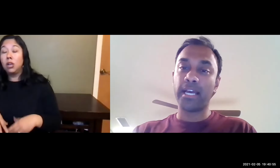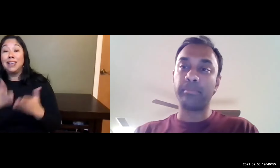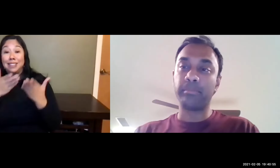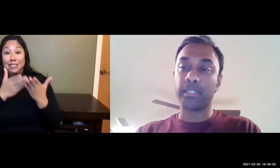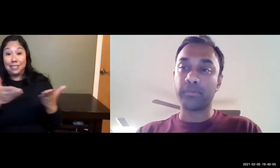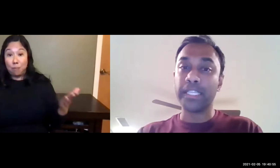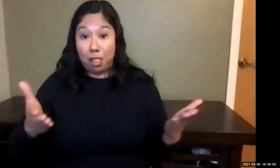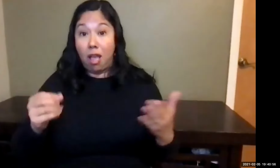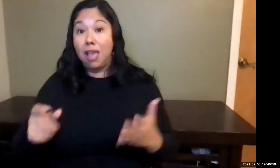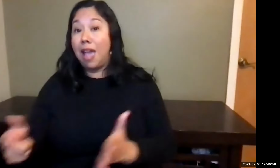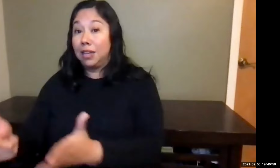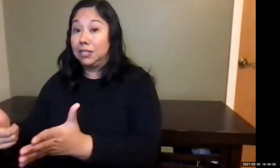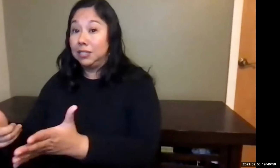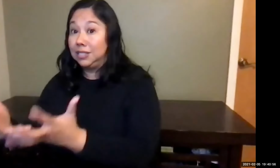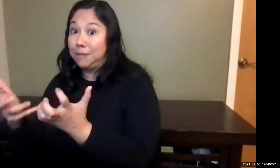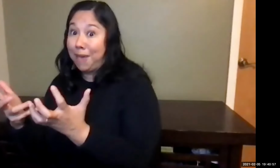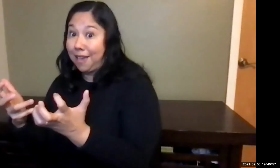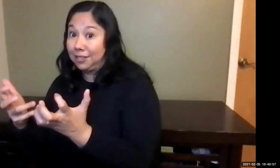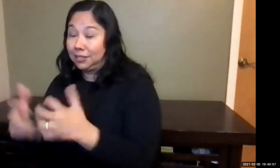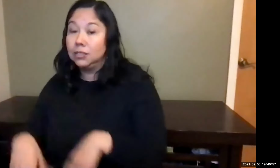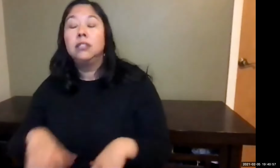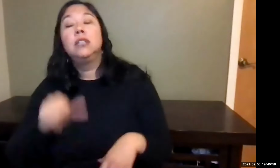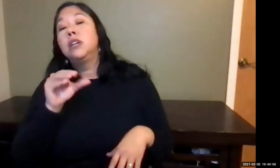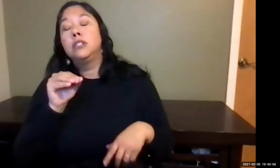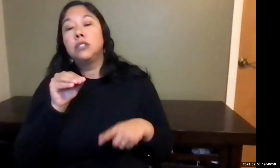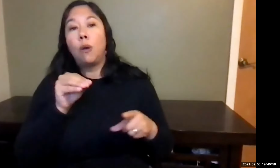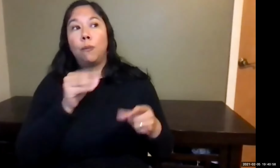It’s really supply and demand.